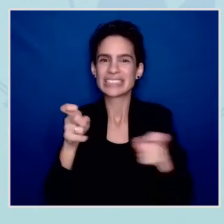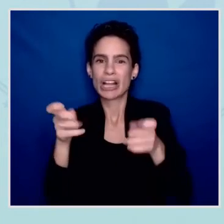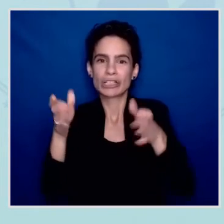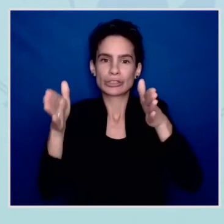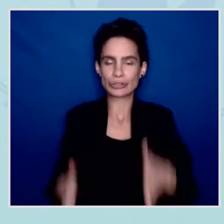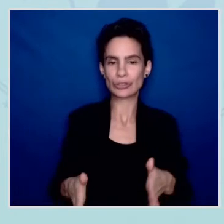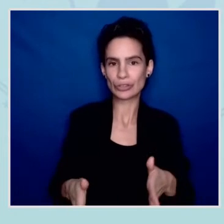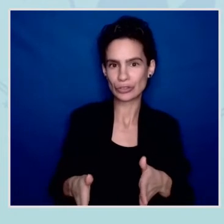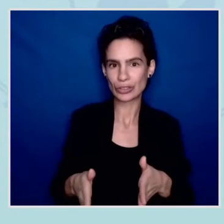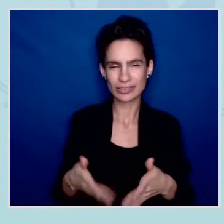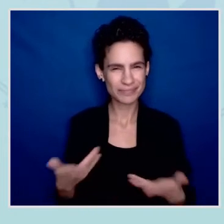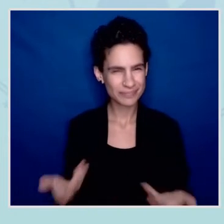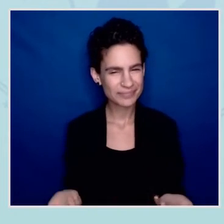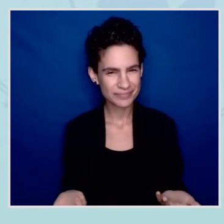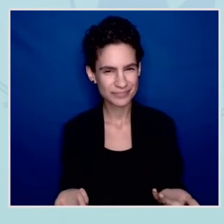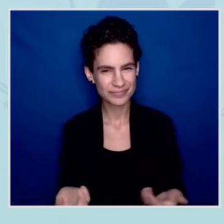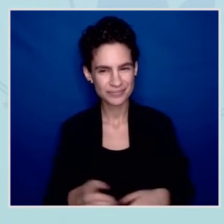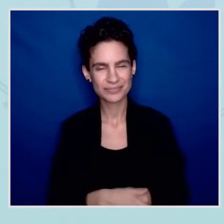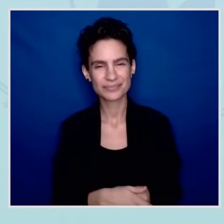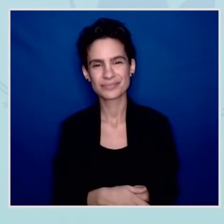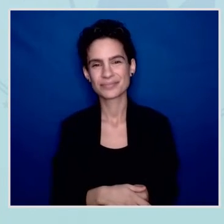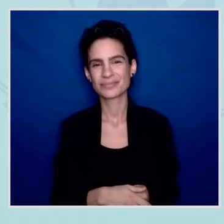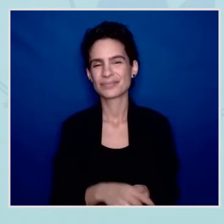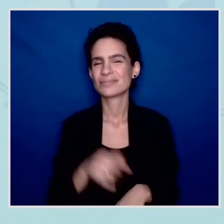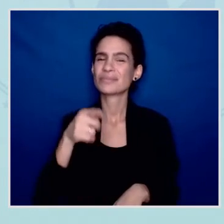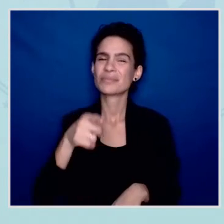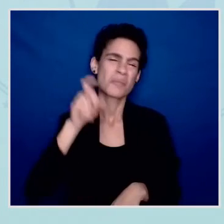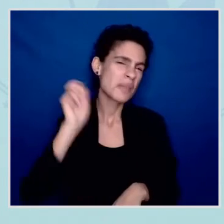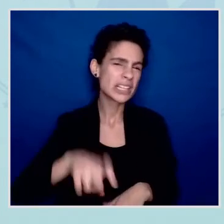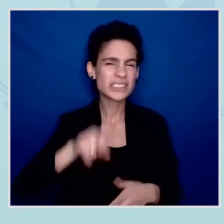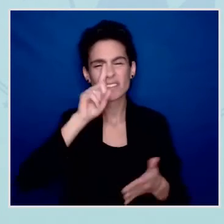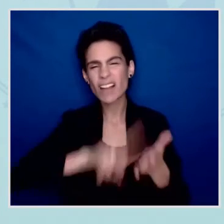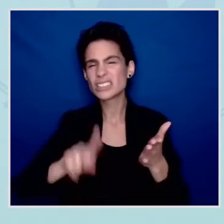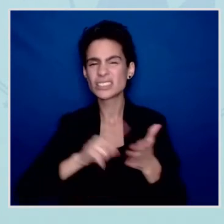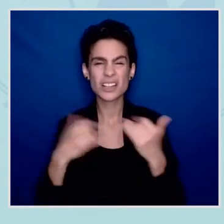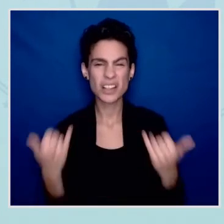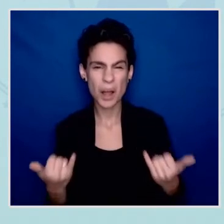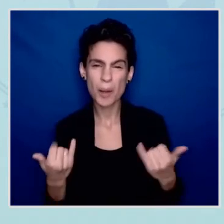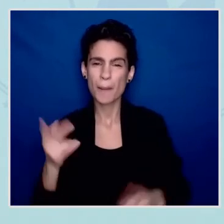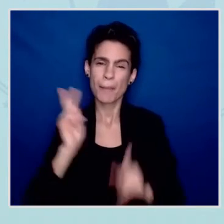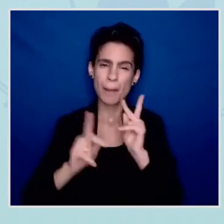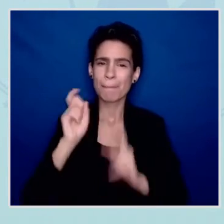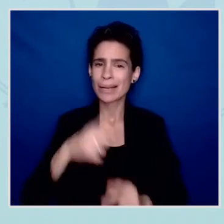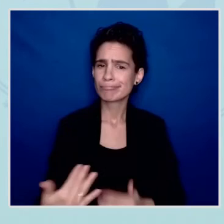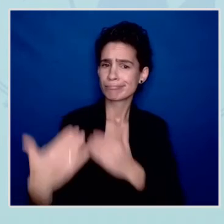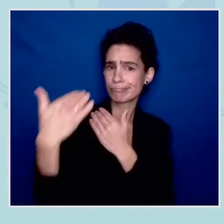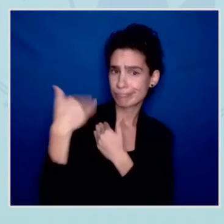HUNDREDS OF COUNTRIES I HAVE GONE TO WITH FOREIGN DICTATORSHIPS.